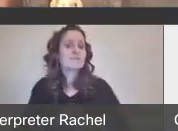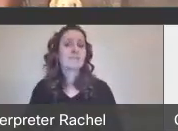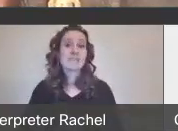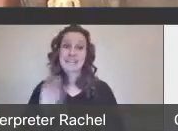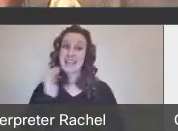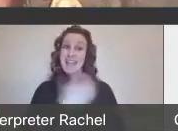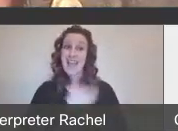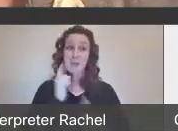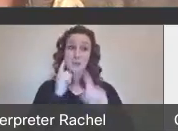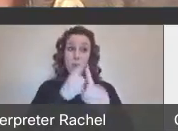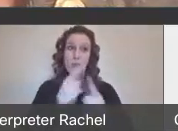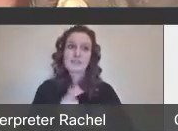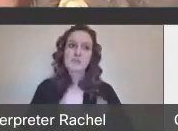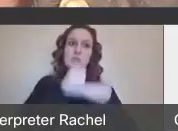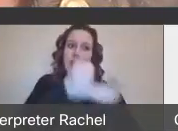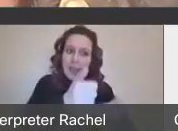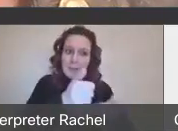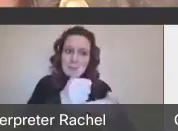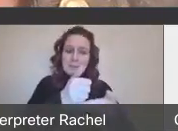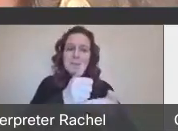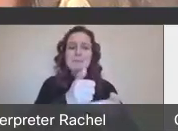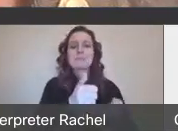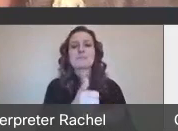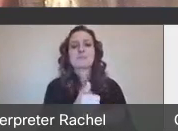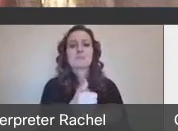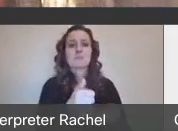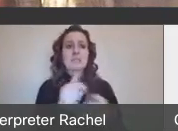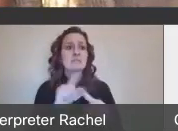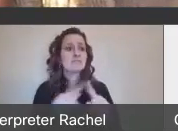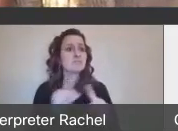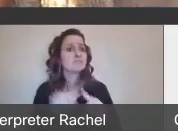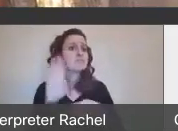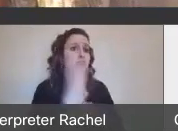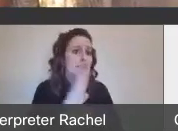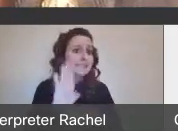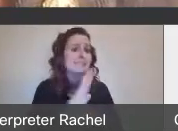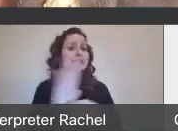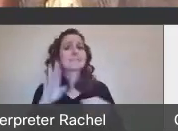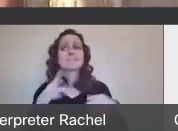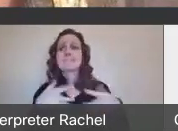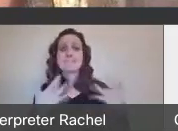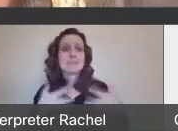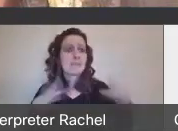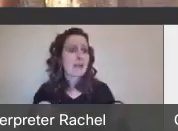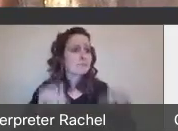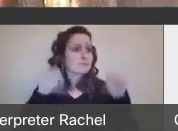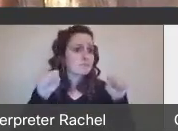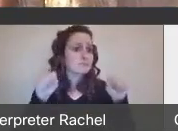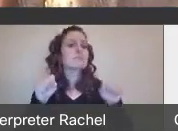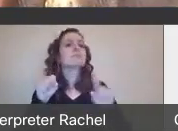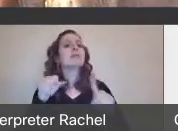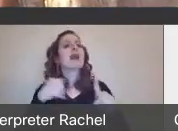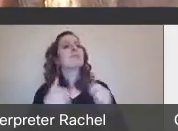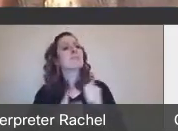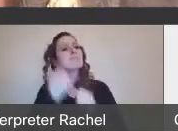is to help these venues and other event operators have the safest possible event.